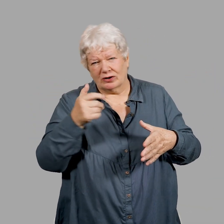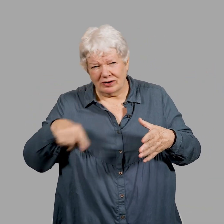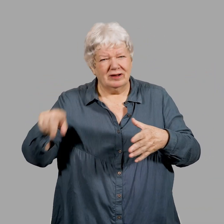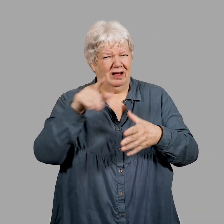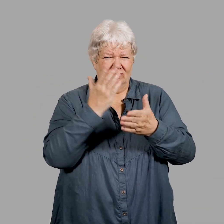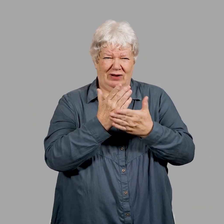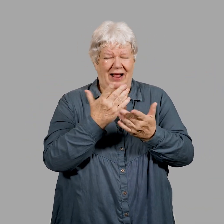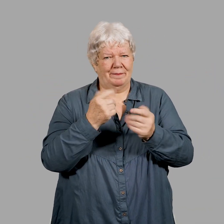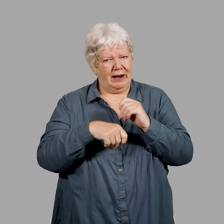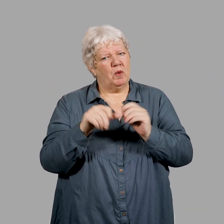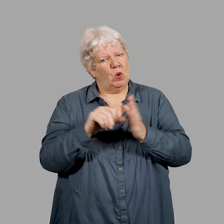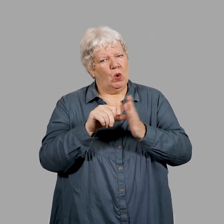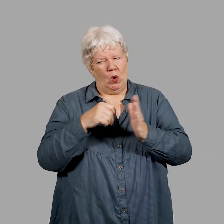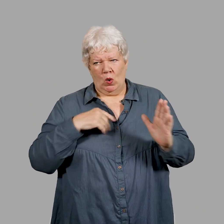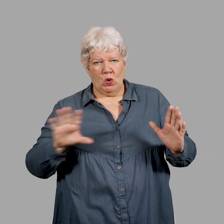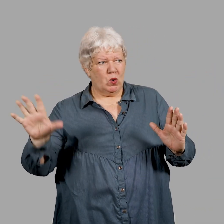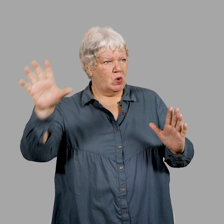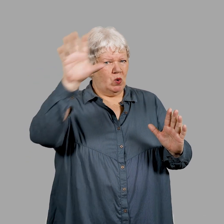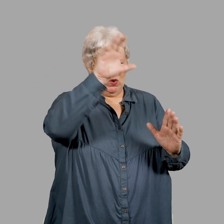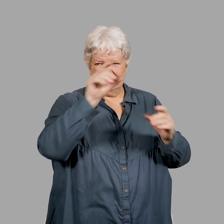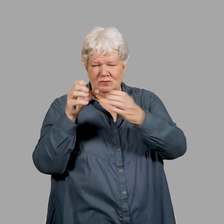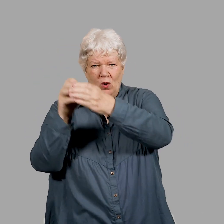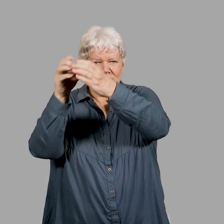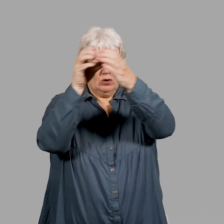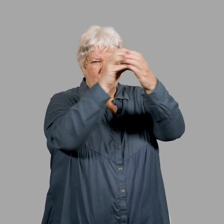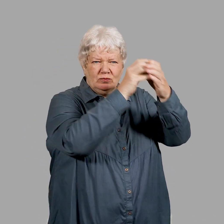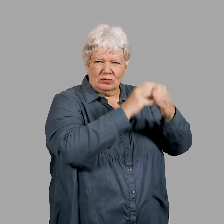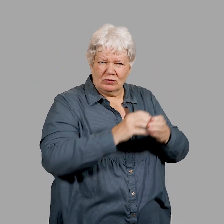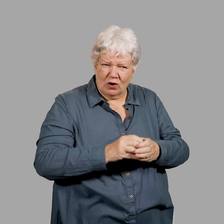of the regions we serve.